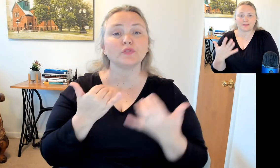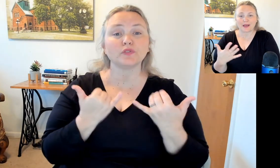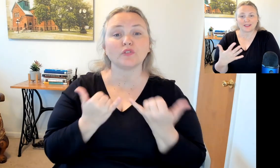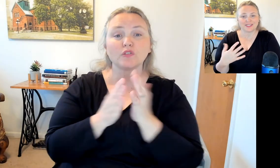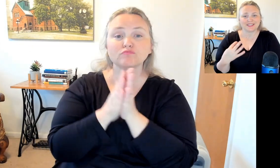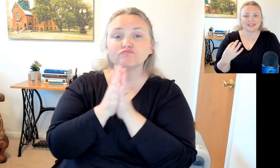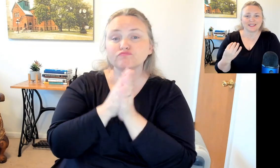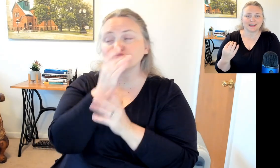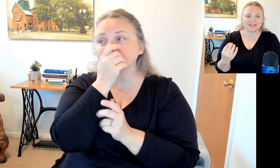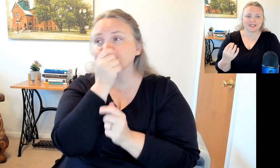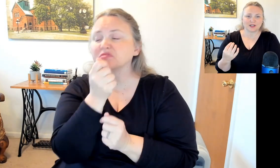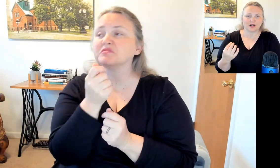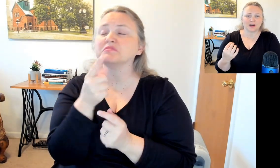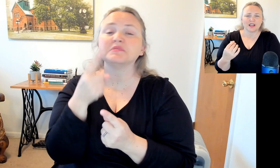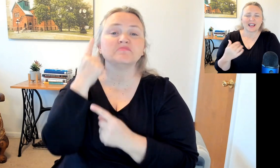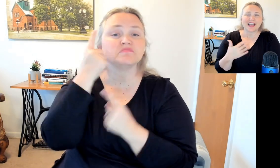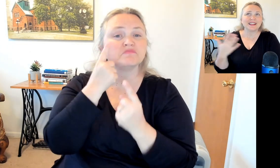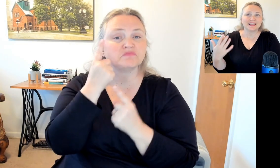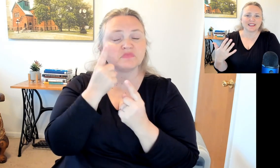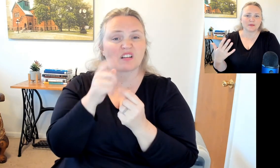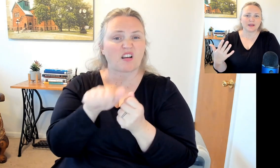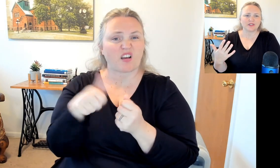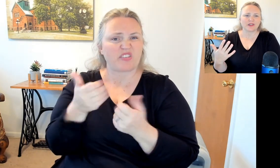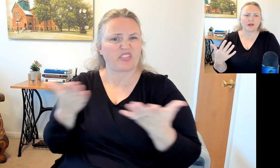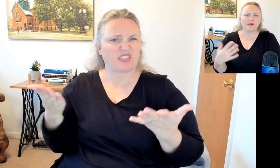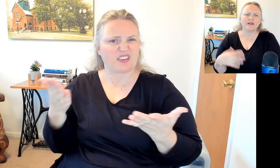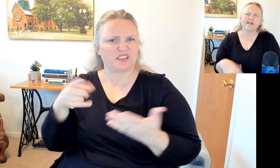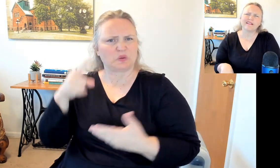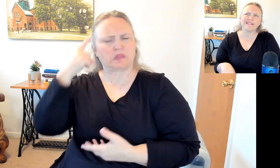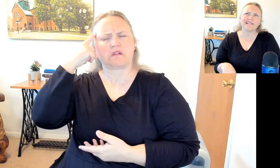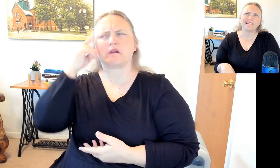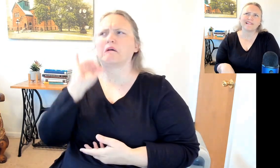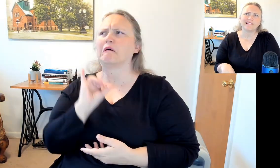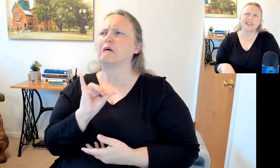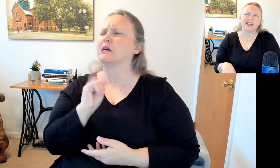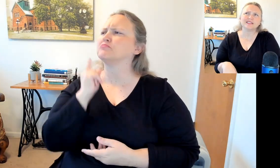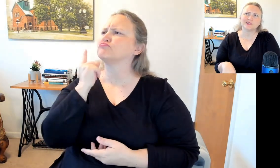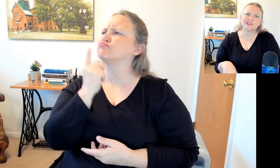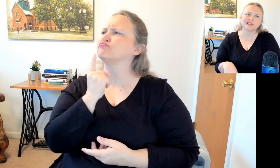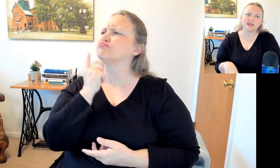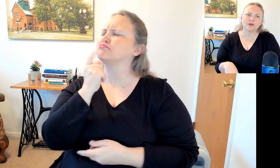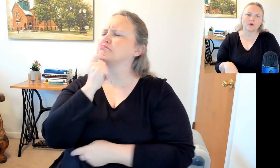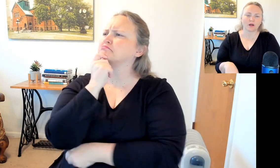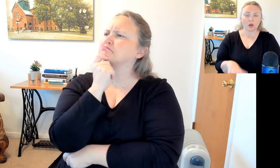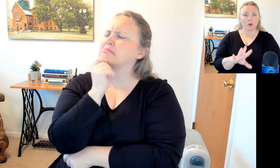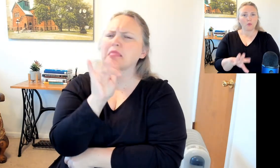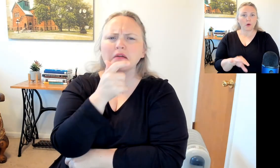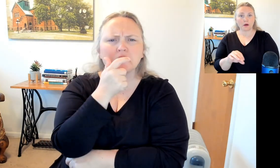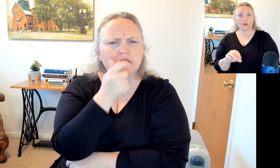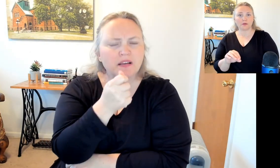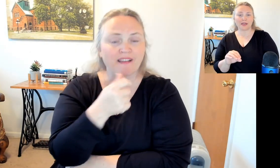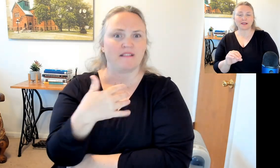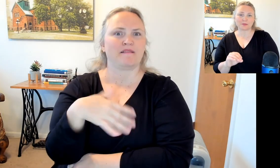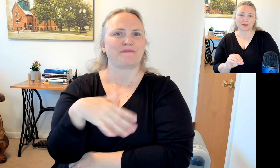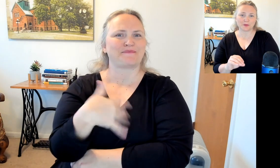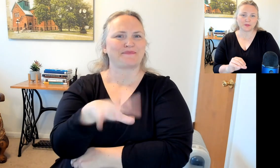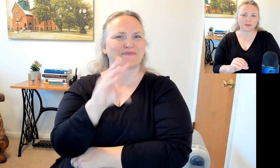and passions is to consider anything that made you go, huh. That's interesting. Or, whoa, that's pretty cool.